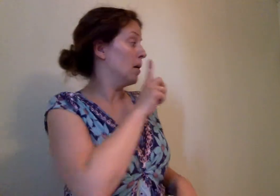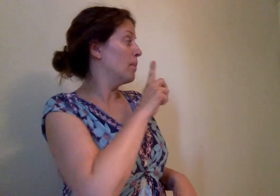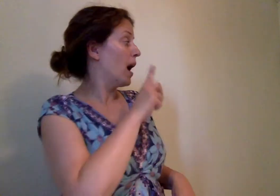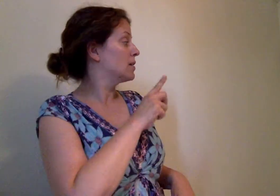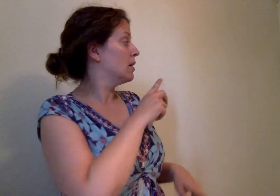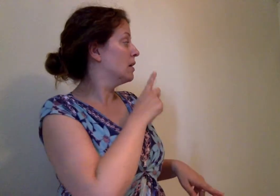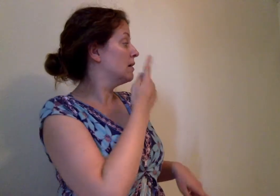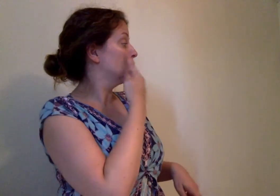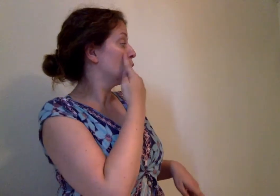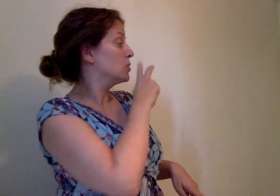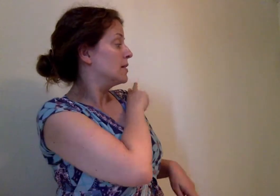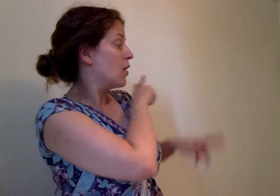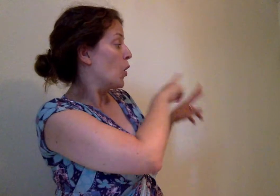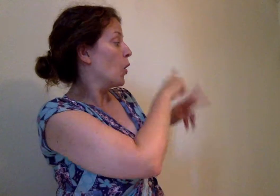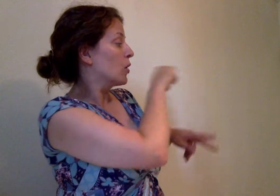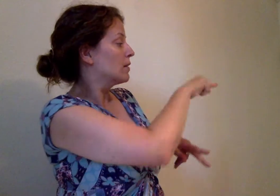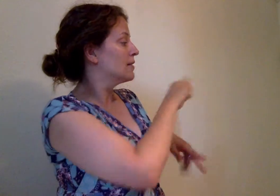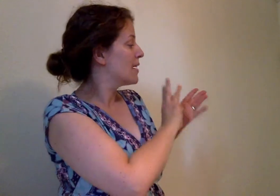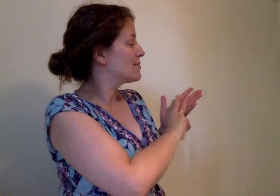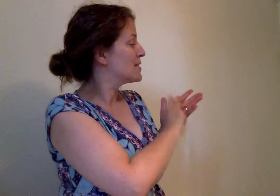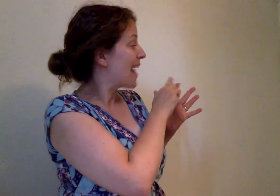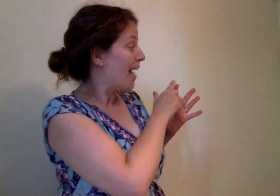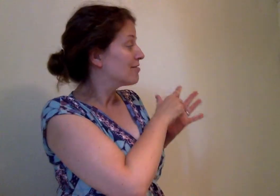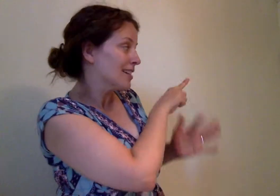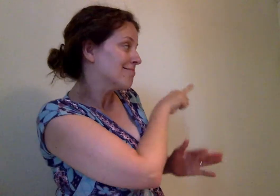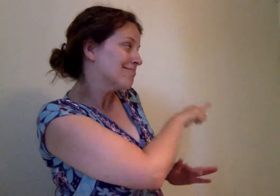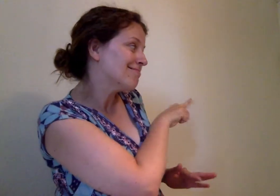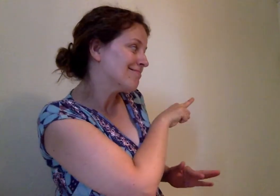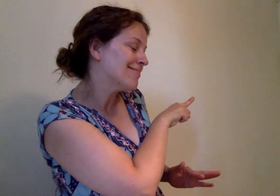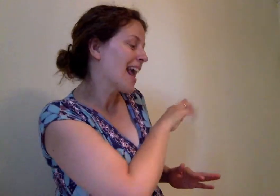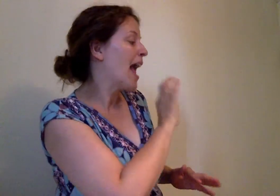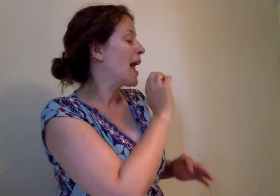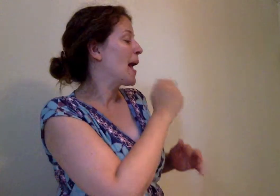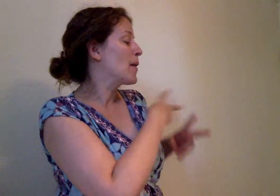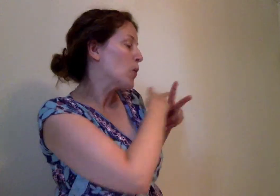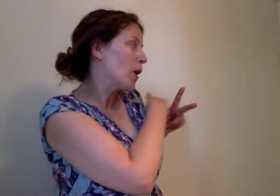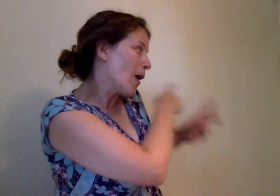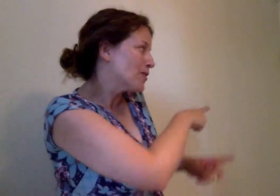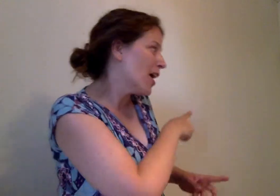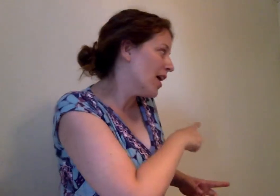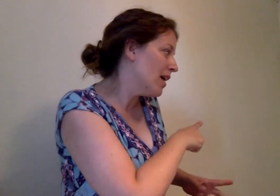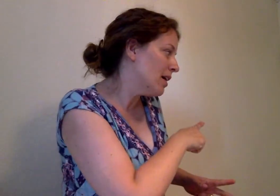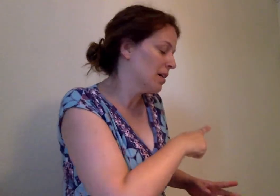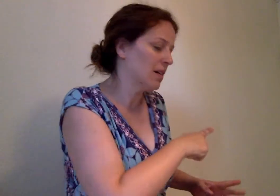"But look Mr Elton will look after you."